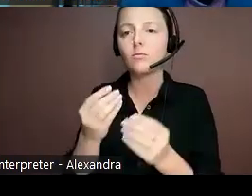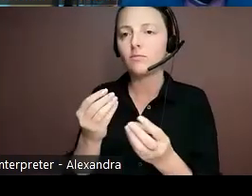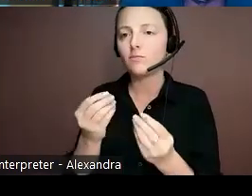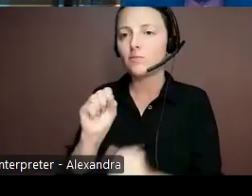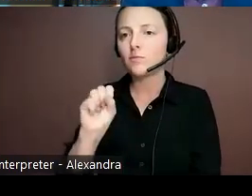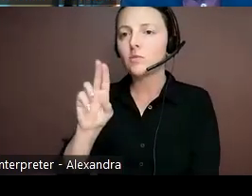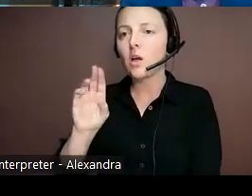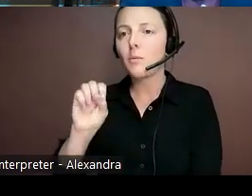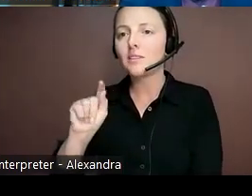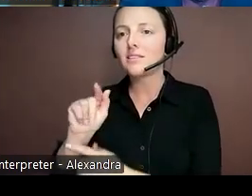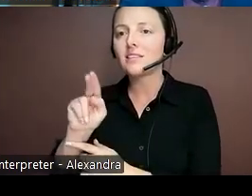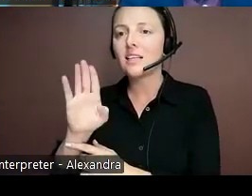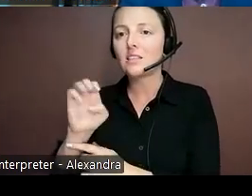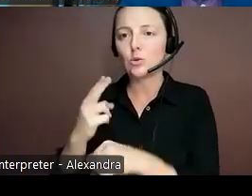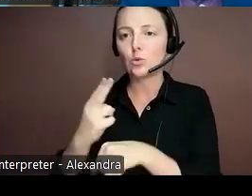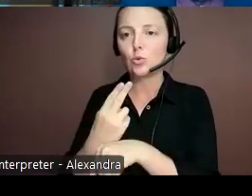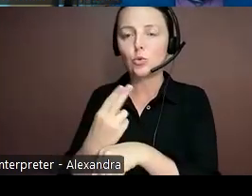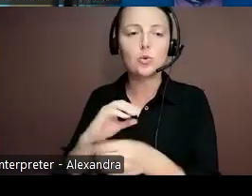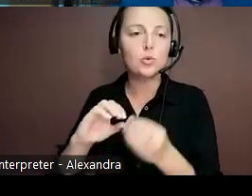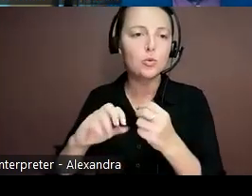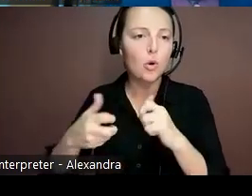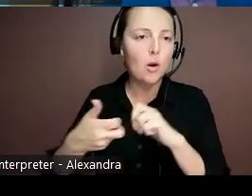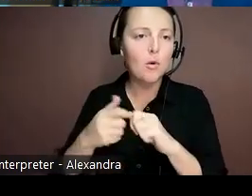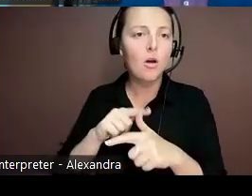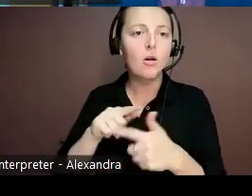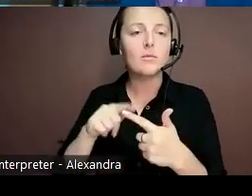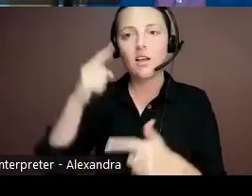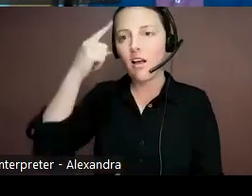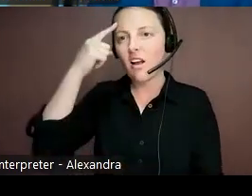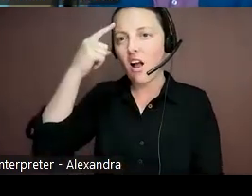impairments to a certain degree. If there are medical issues that are contributing to the